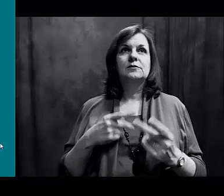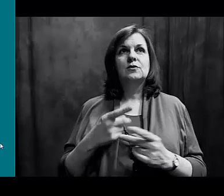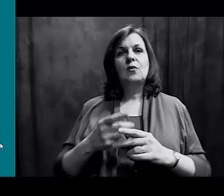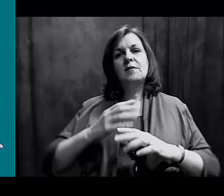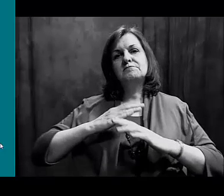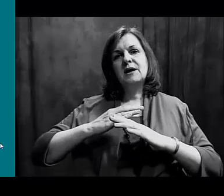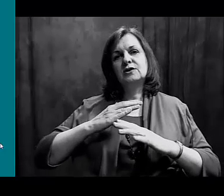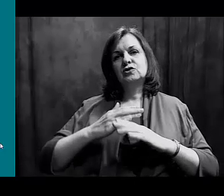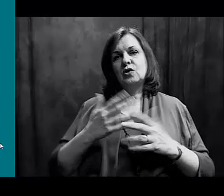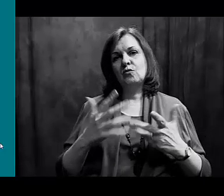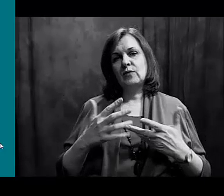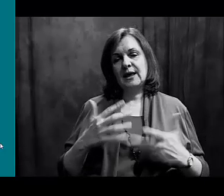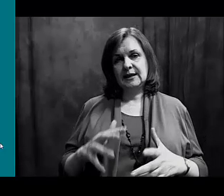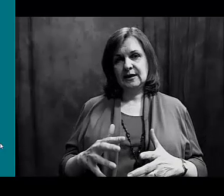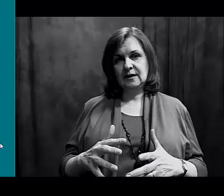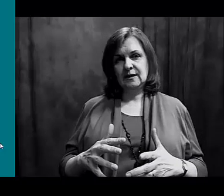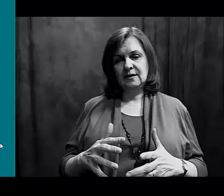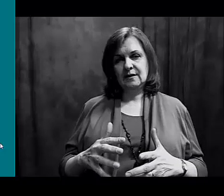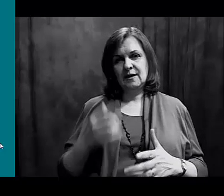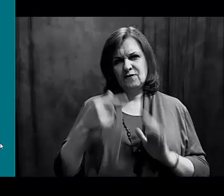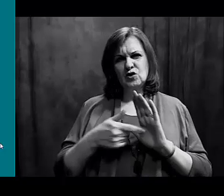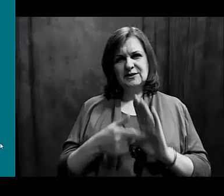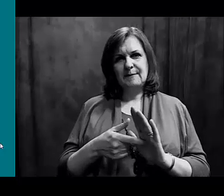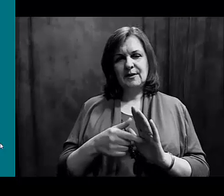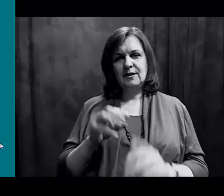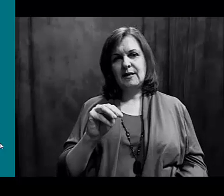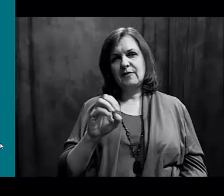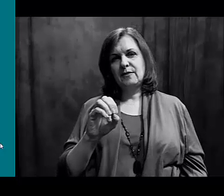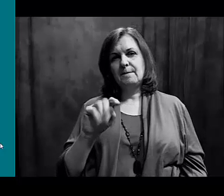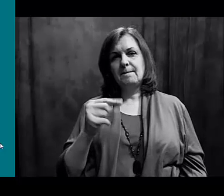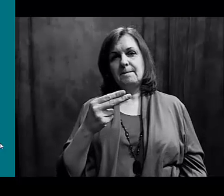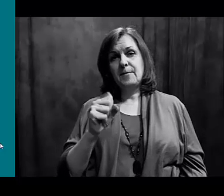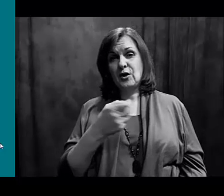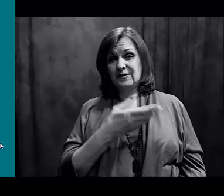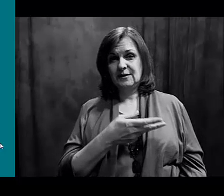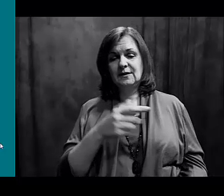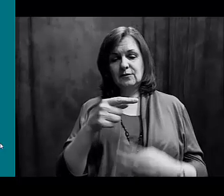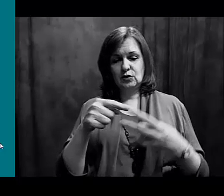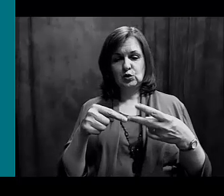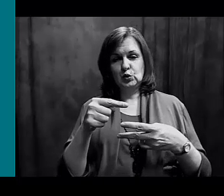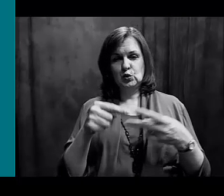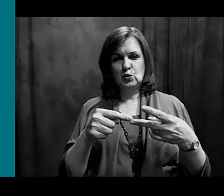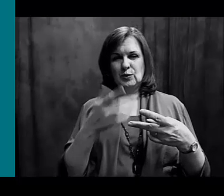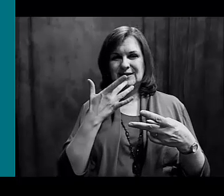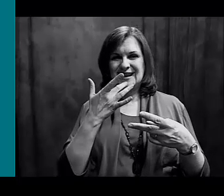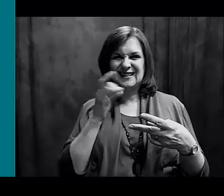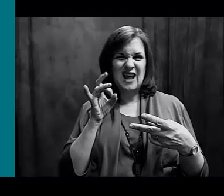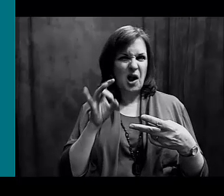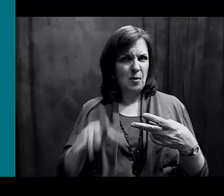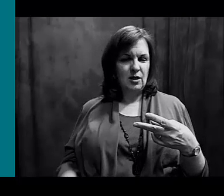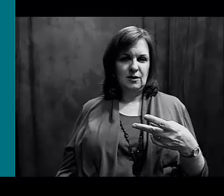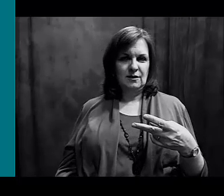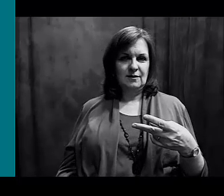protection already -- take my moths here they actually both taste terrible